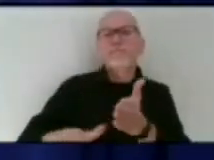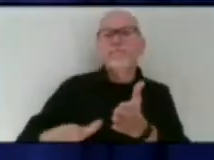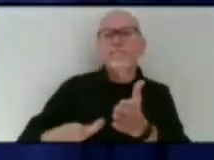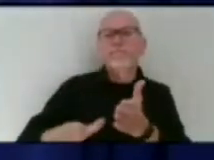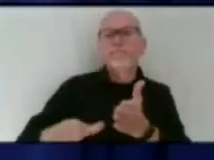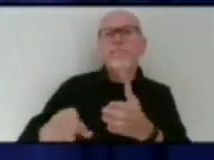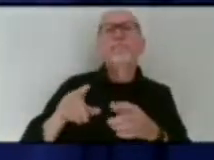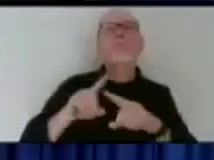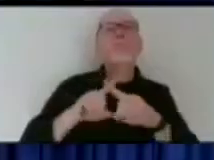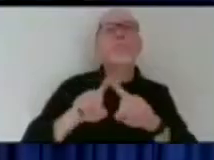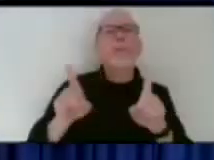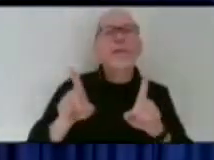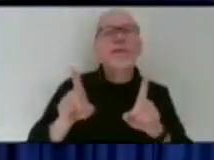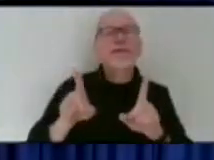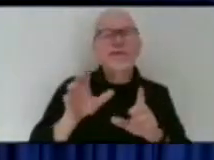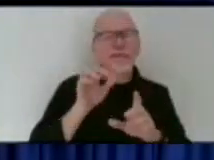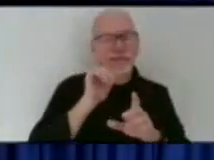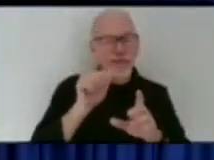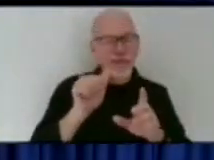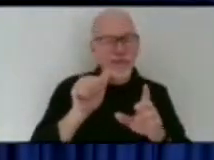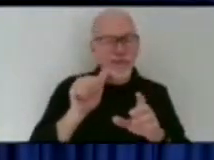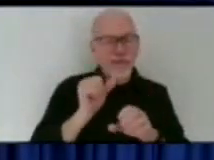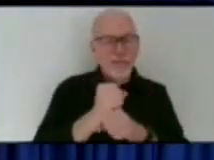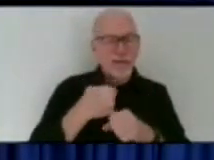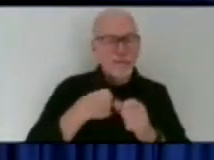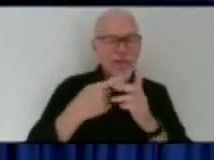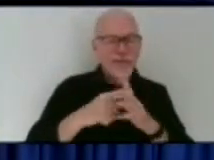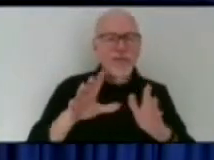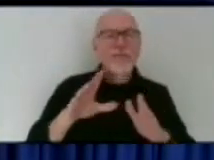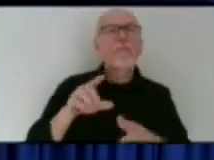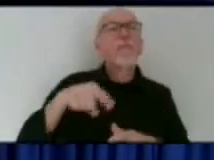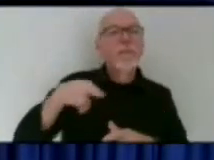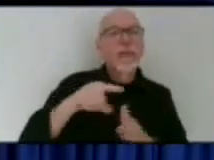don't get me started. Uh, they're exempted, as they have been in the